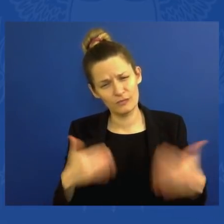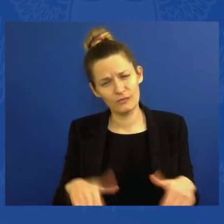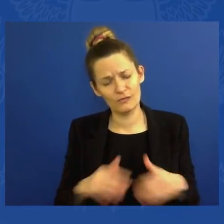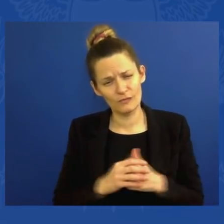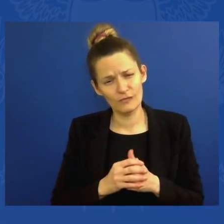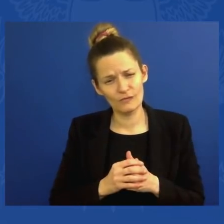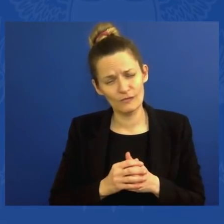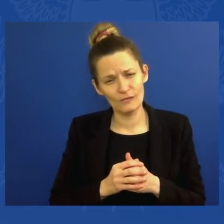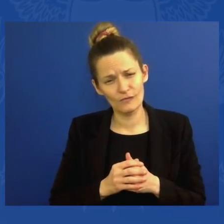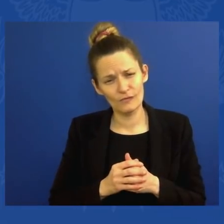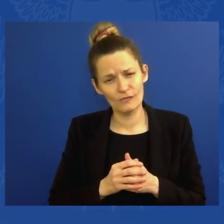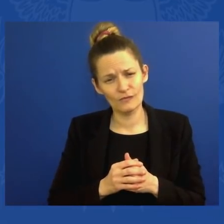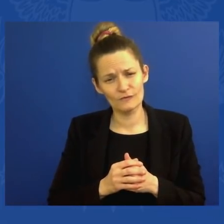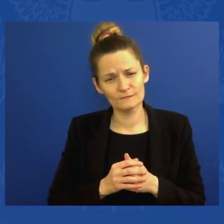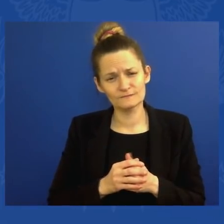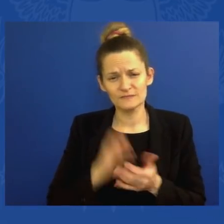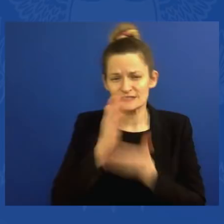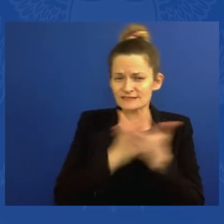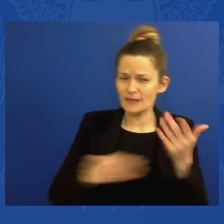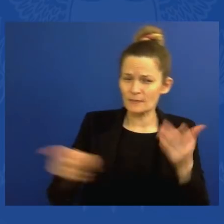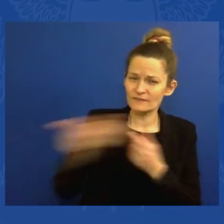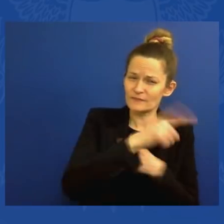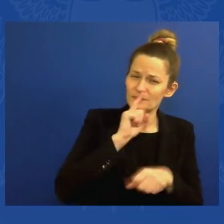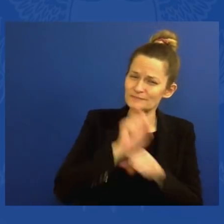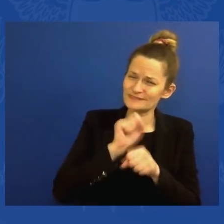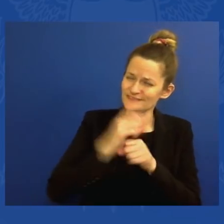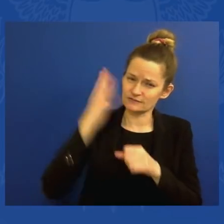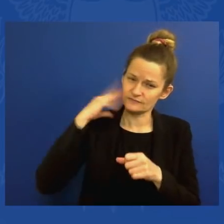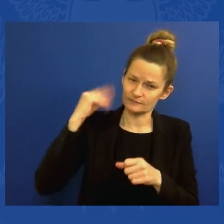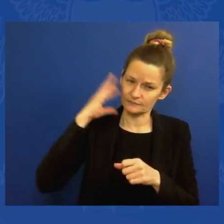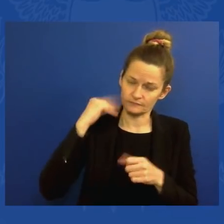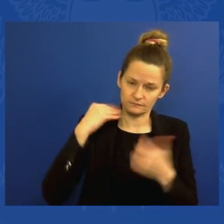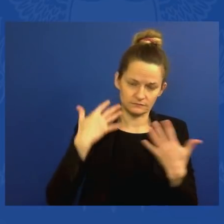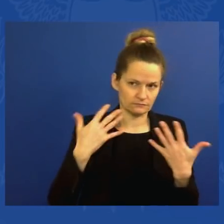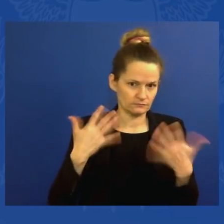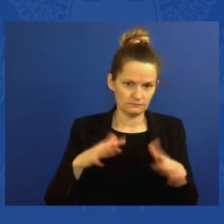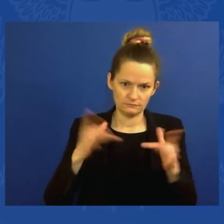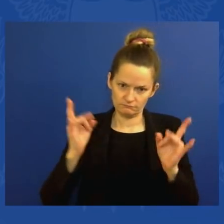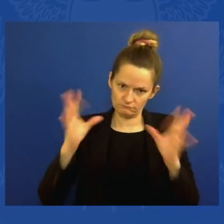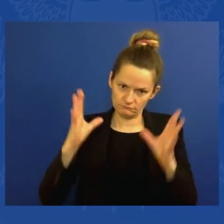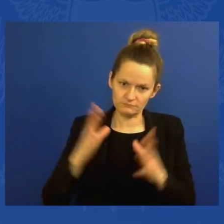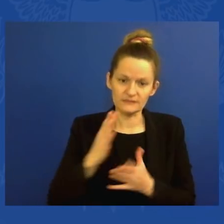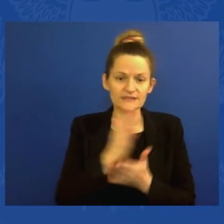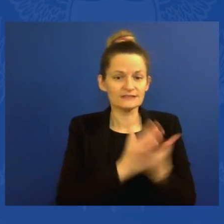Maybe you lost someone in this process; you got up this morning and looked at an empty chair.